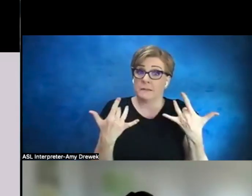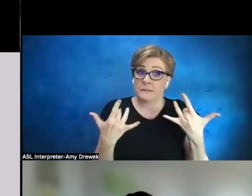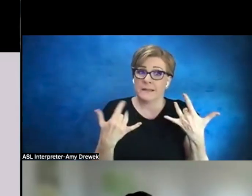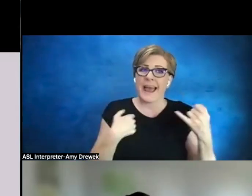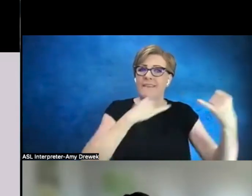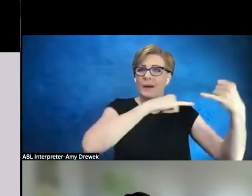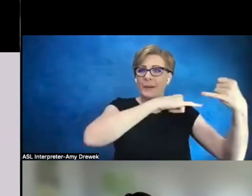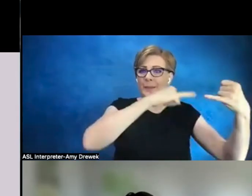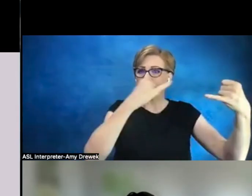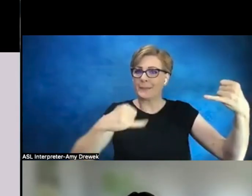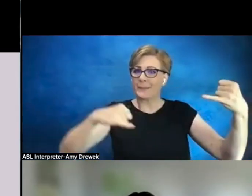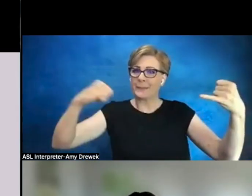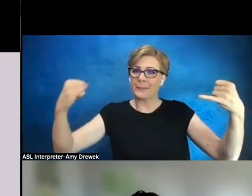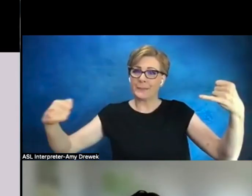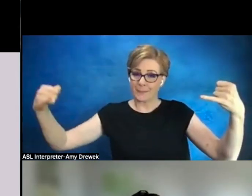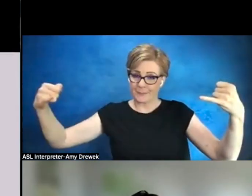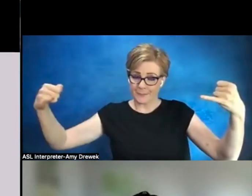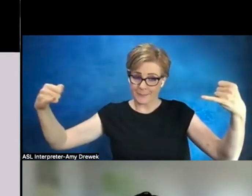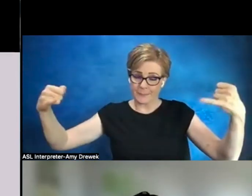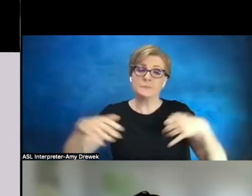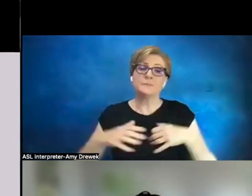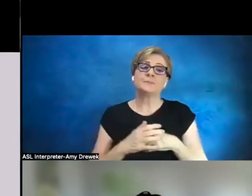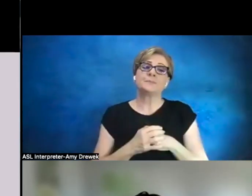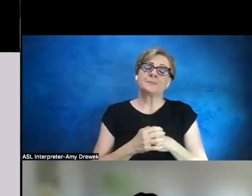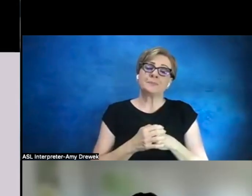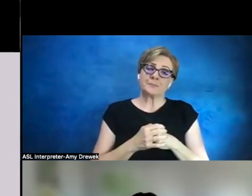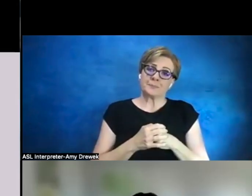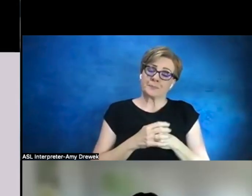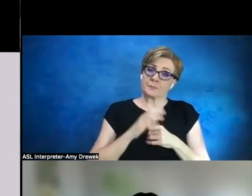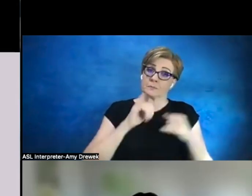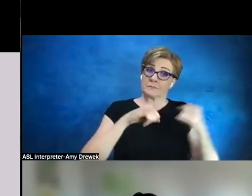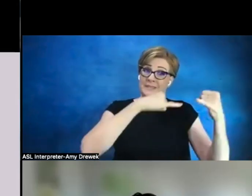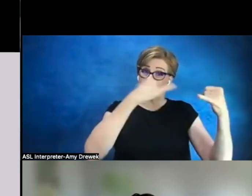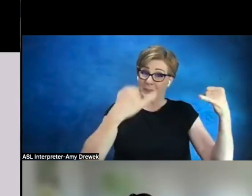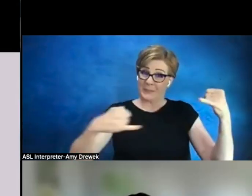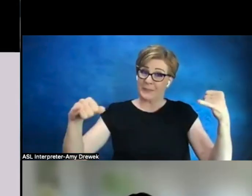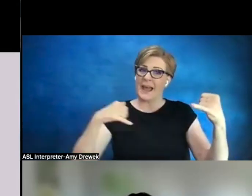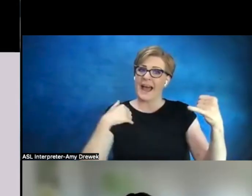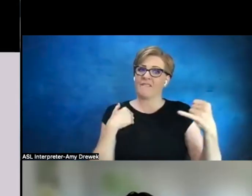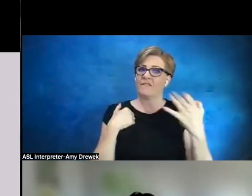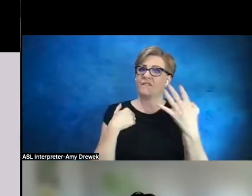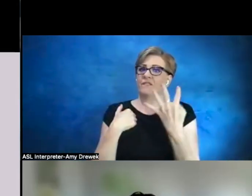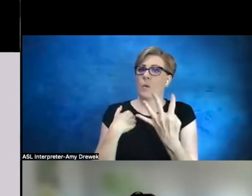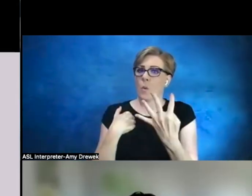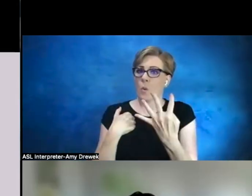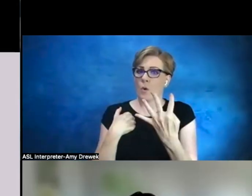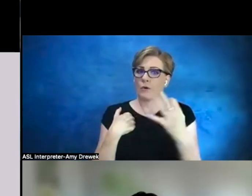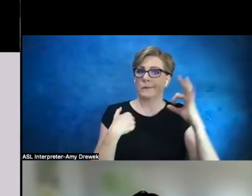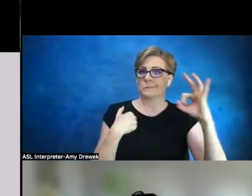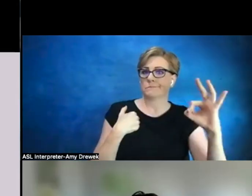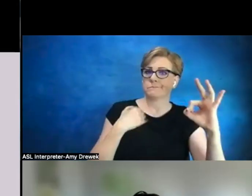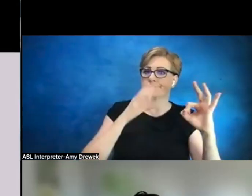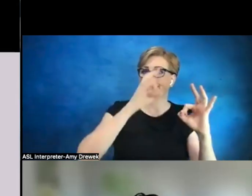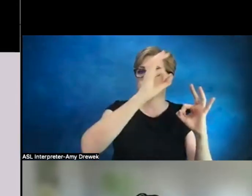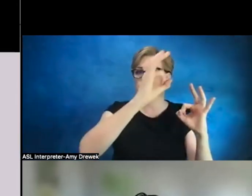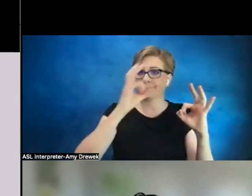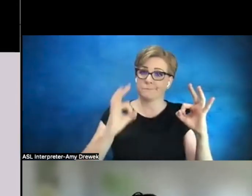of the page, and it is winding. Along that line are four solid-color dots. At each dot,